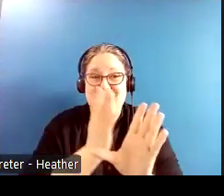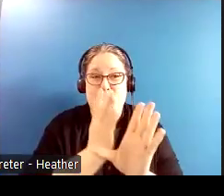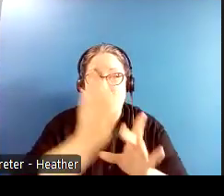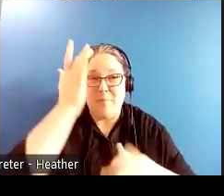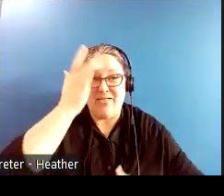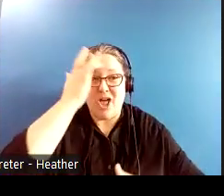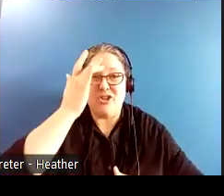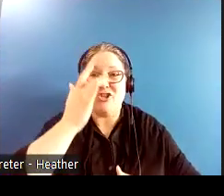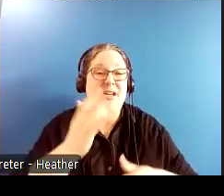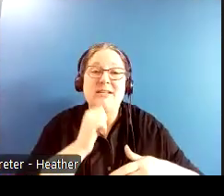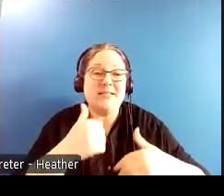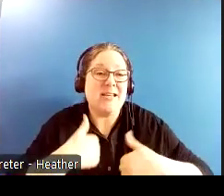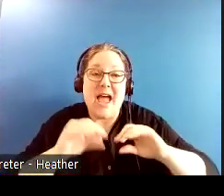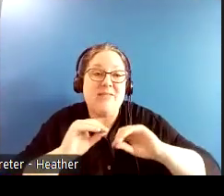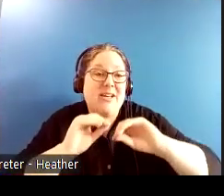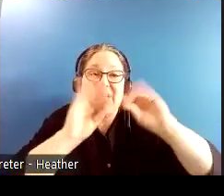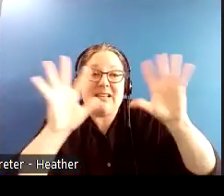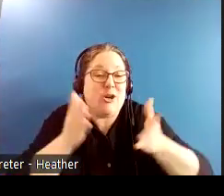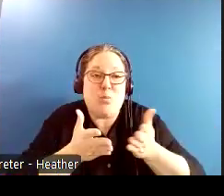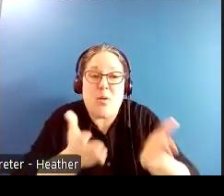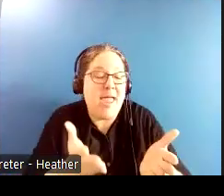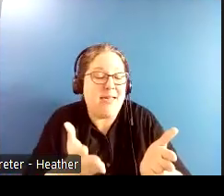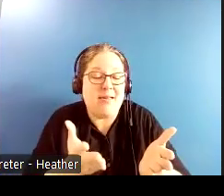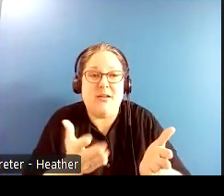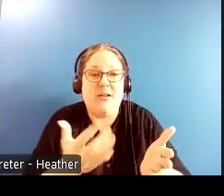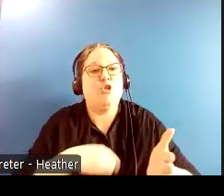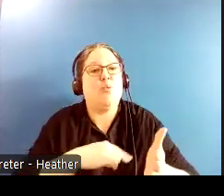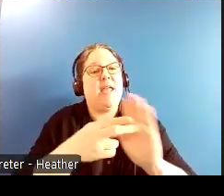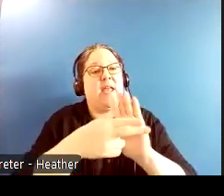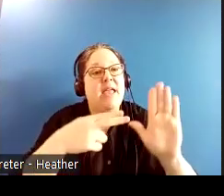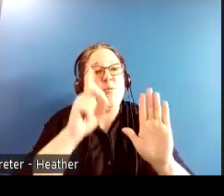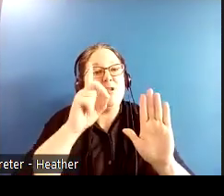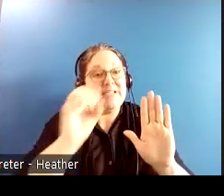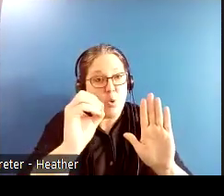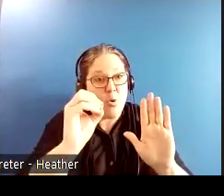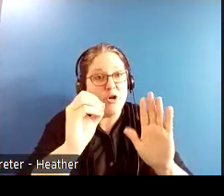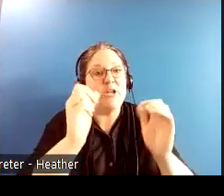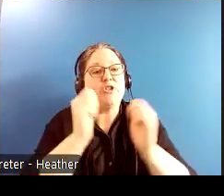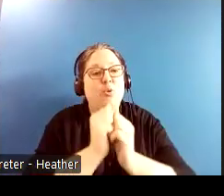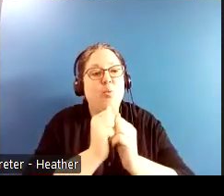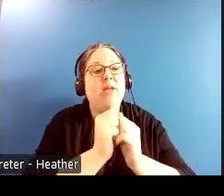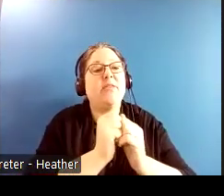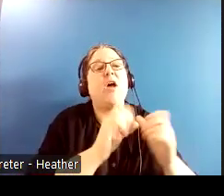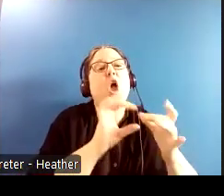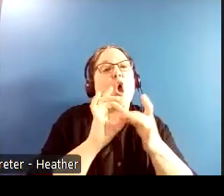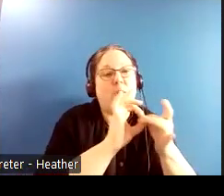clear ideology and so we define disorders by correlation and co-occurrence among symptoms